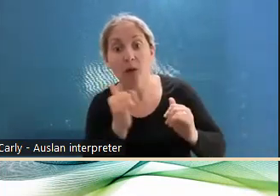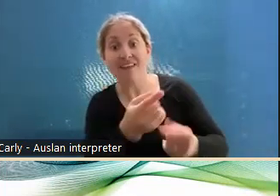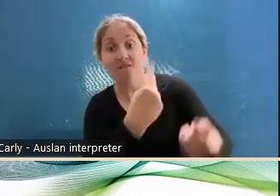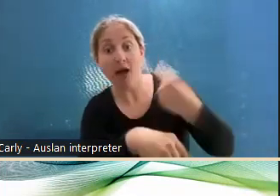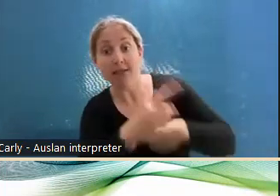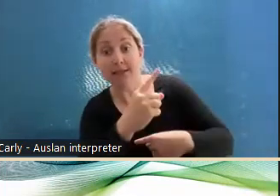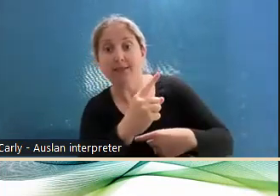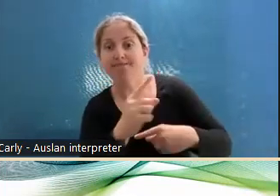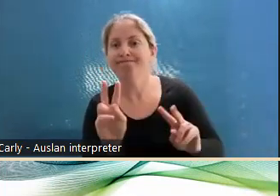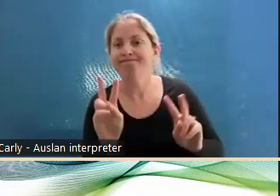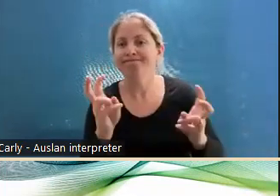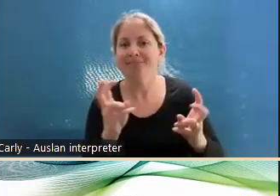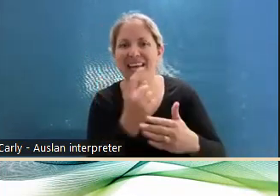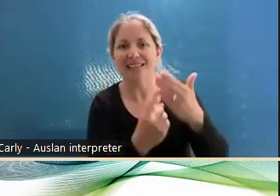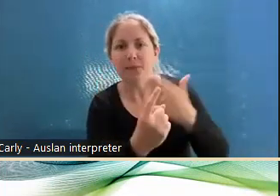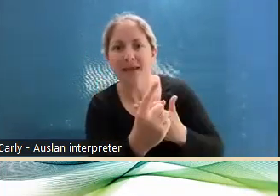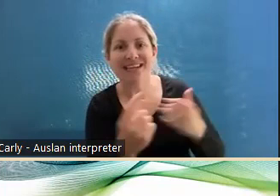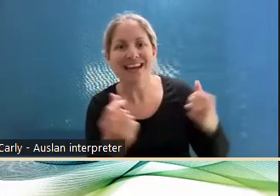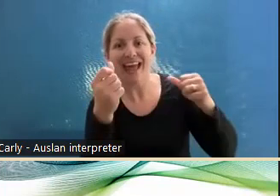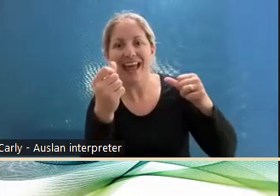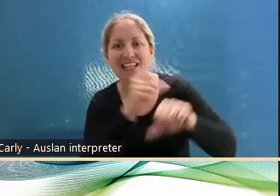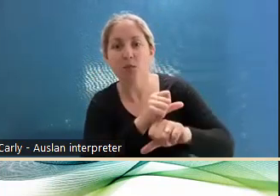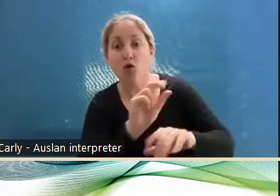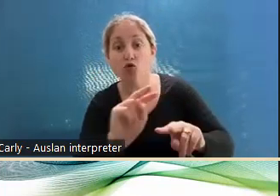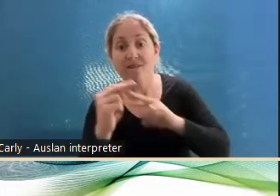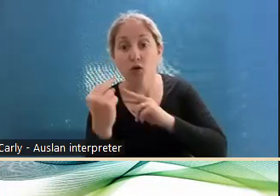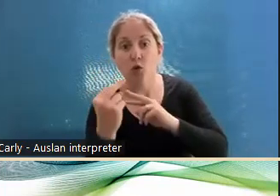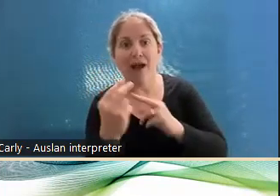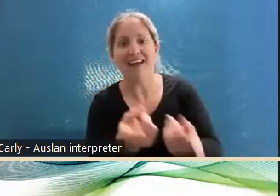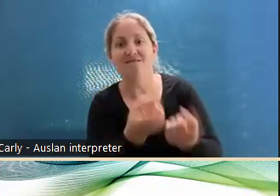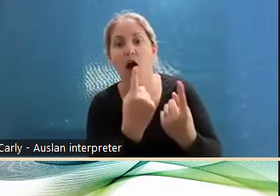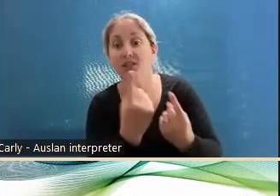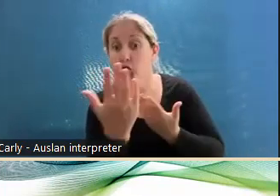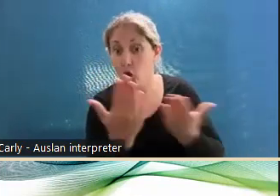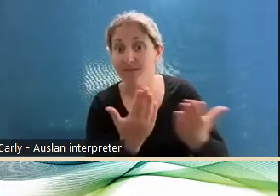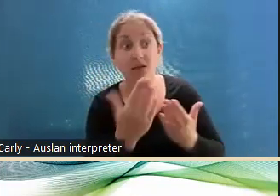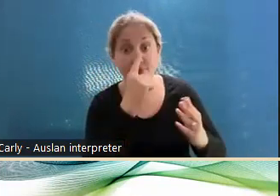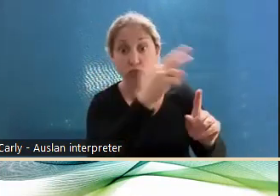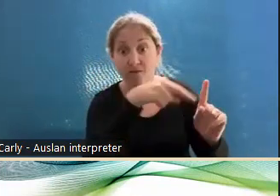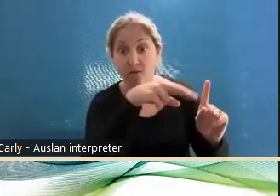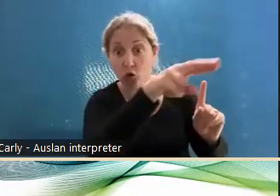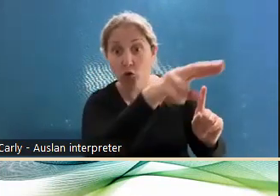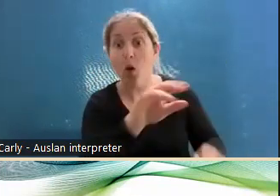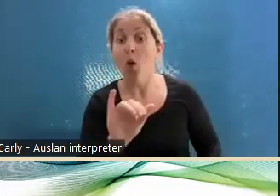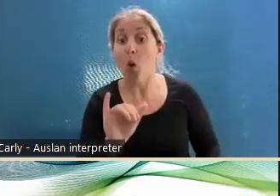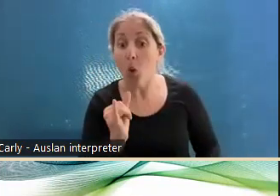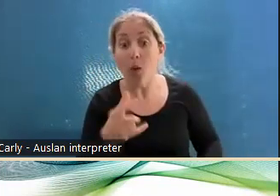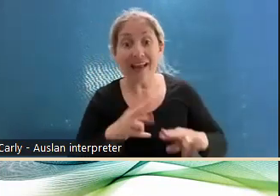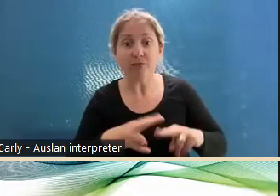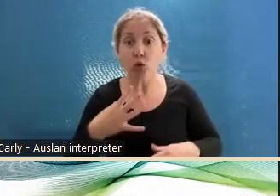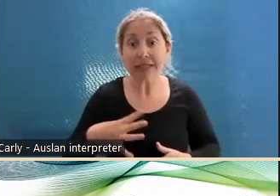Review Advice Service, and can also help you to prepare information to provide to the Independent